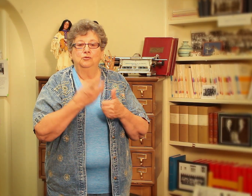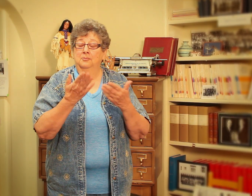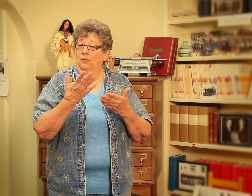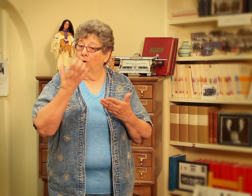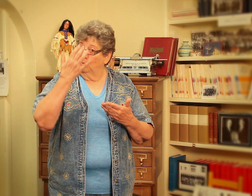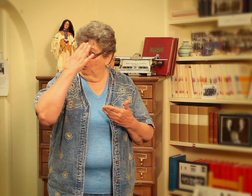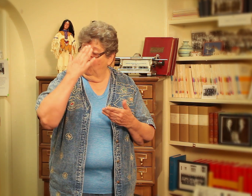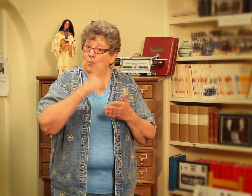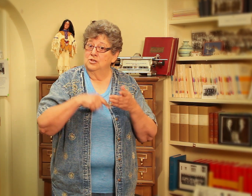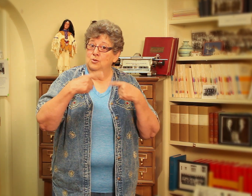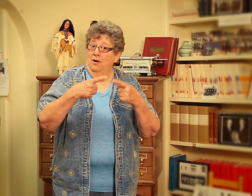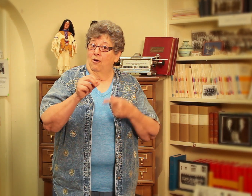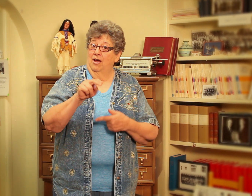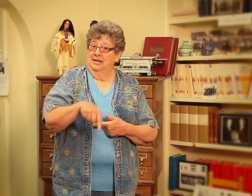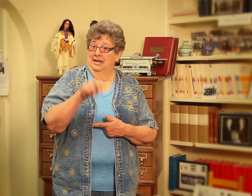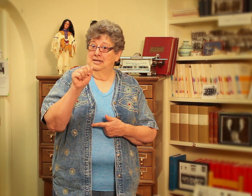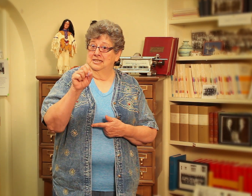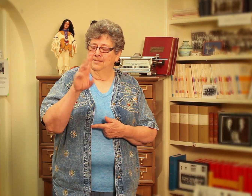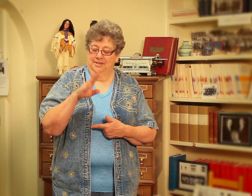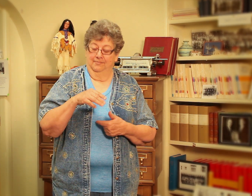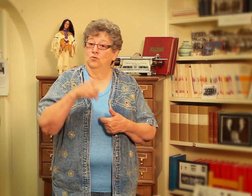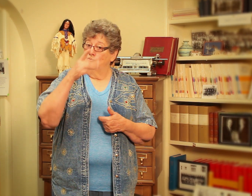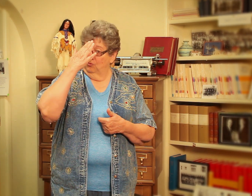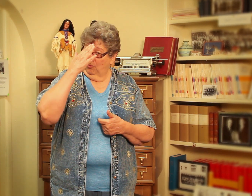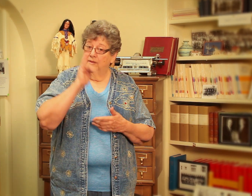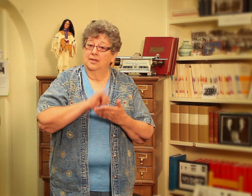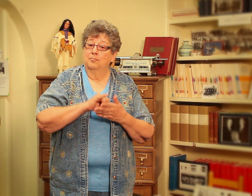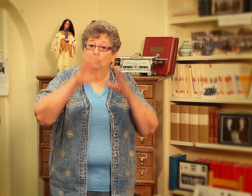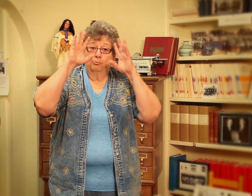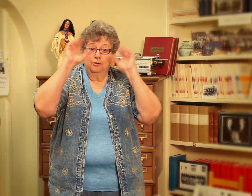The fist story, just to get you familiar with what's occurred here at the ASDB